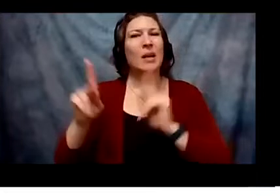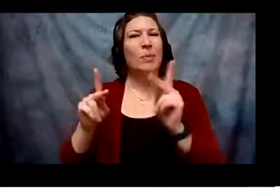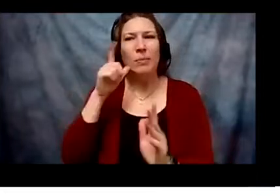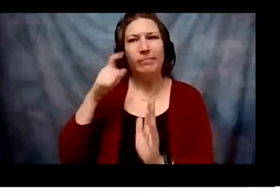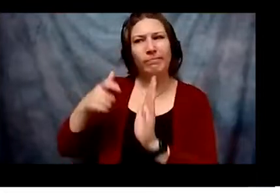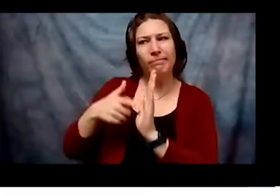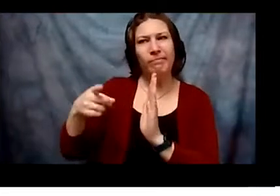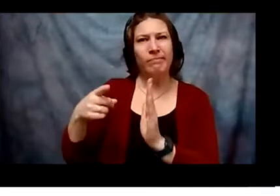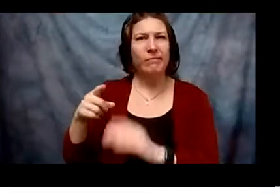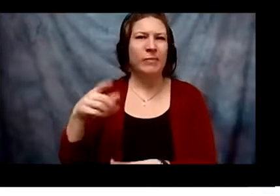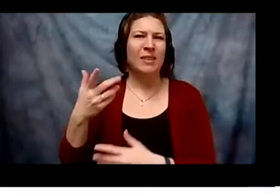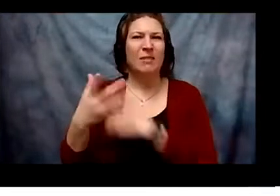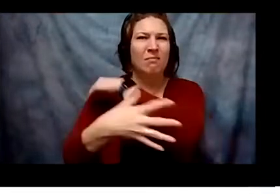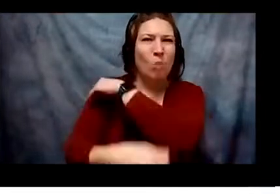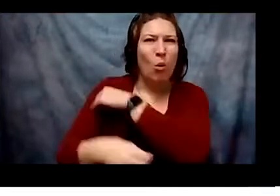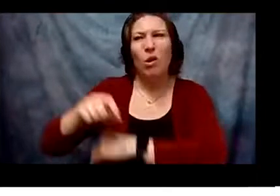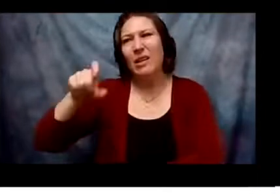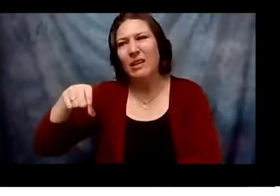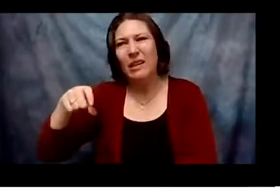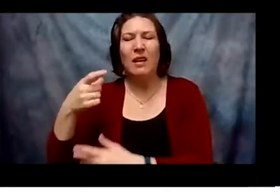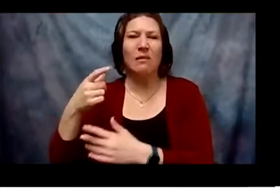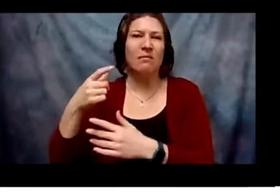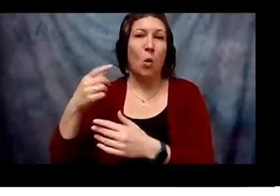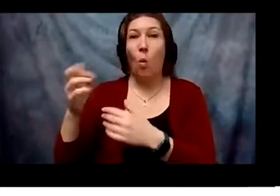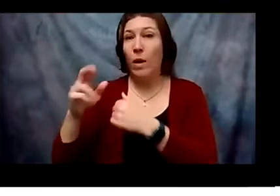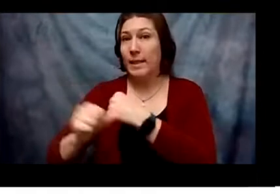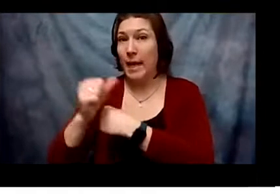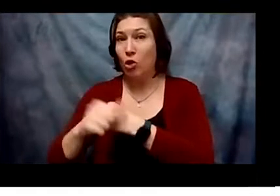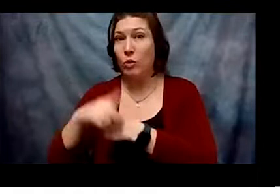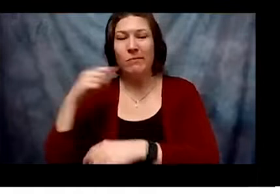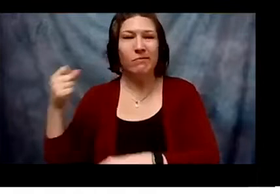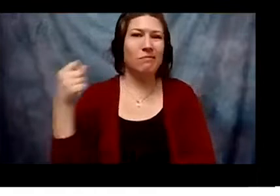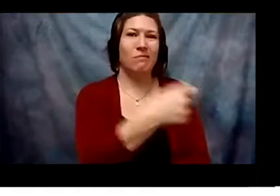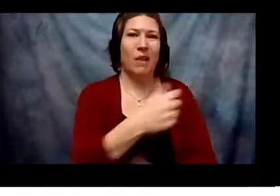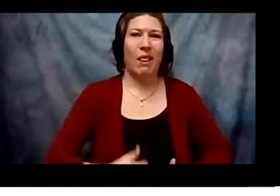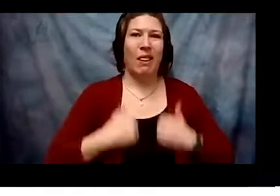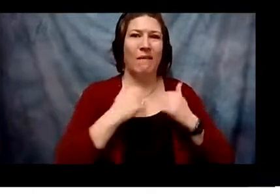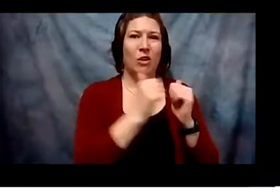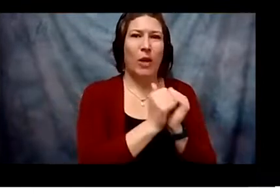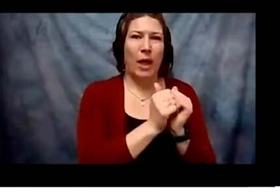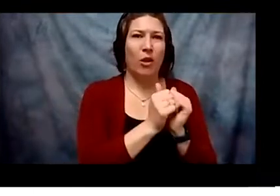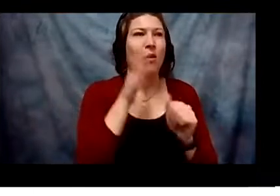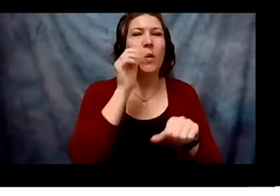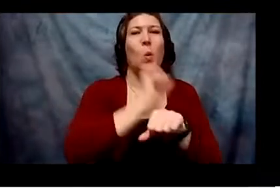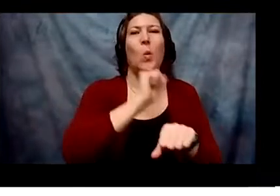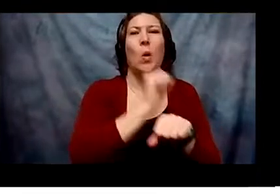together and they were forced to do harsh labor for free. Those unable to work were often chained,